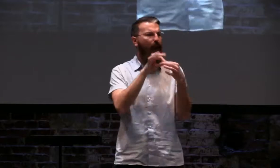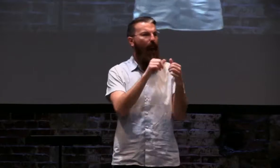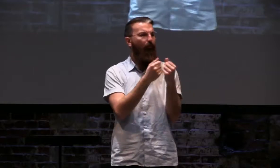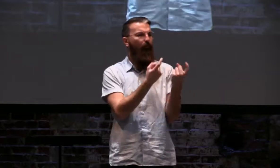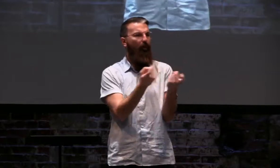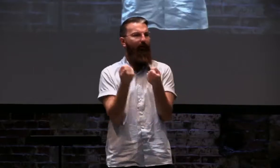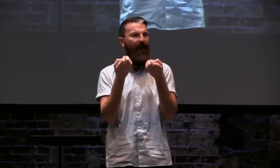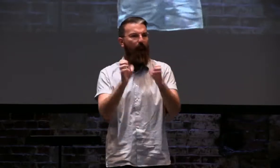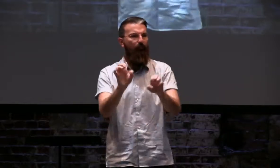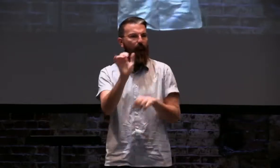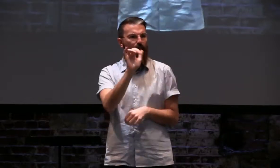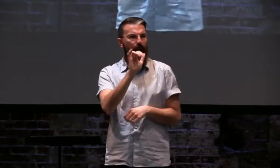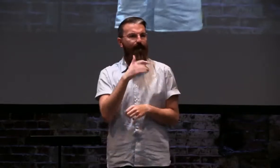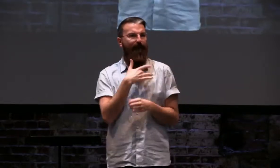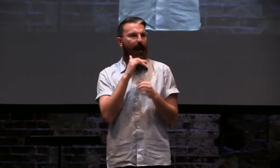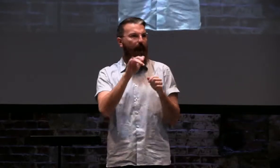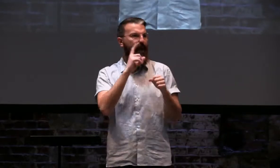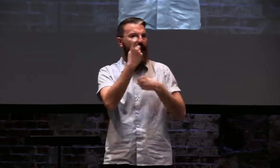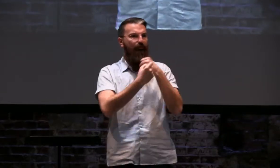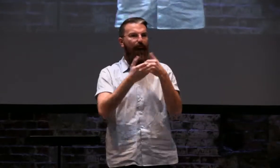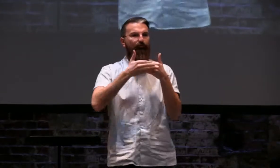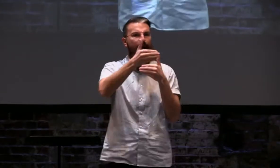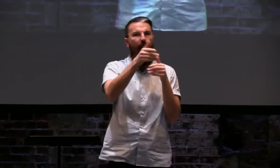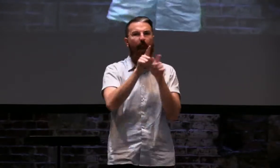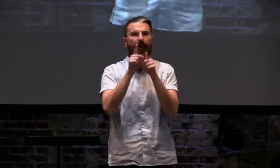A few things to add to clarify our ritual.